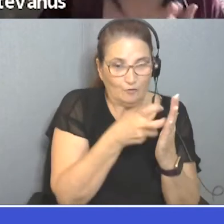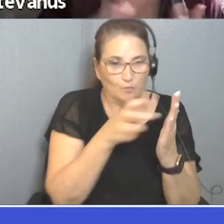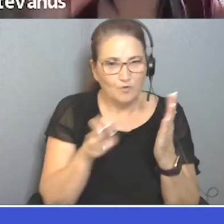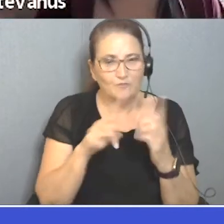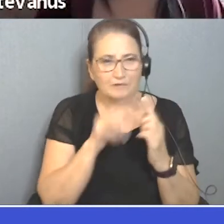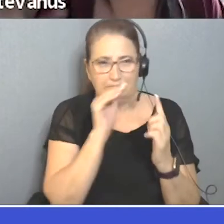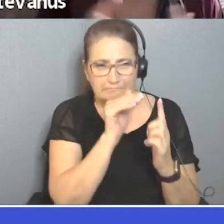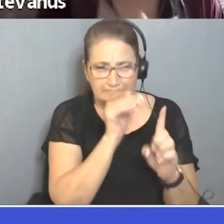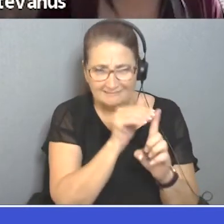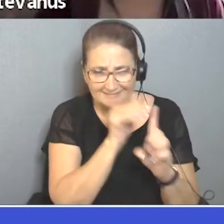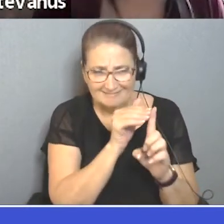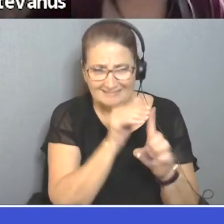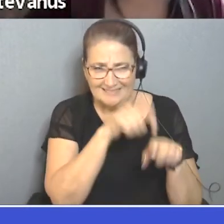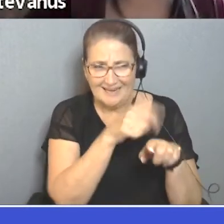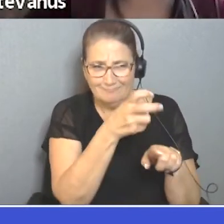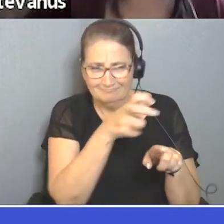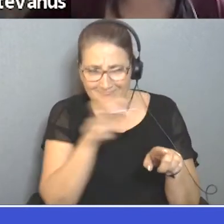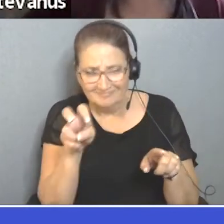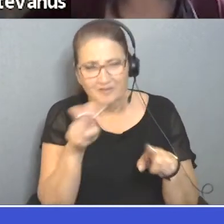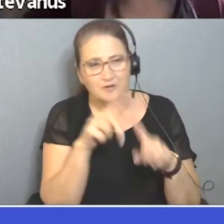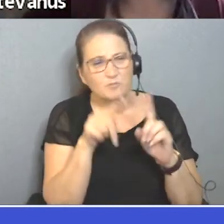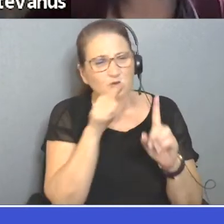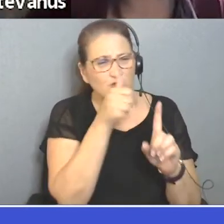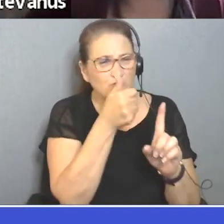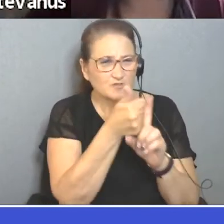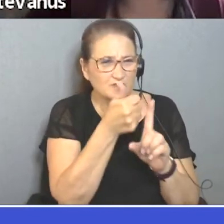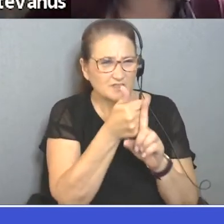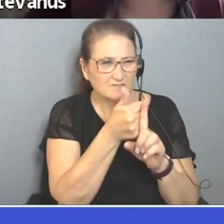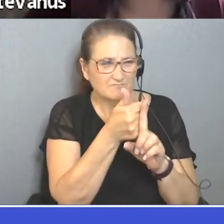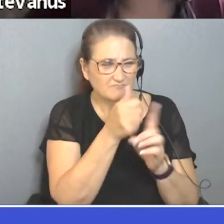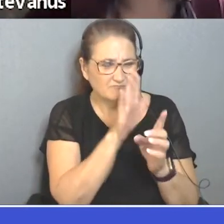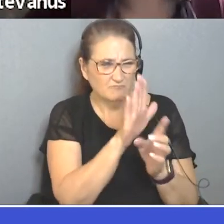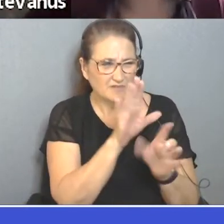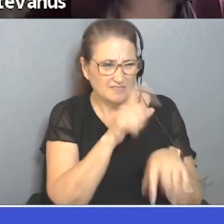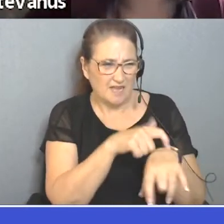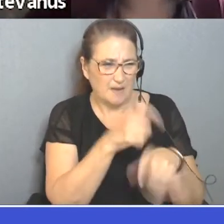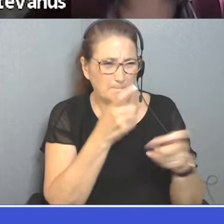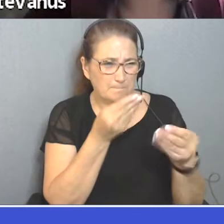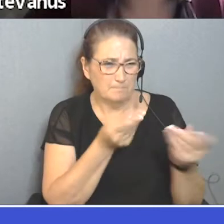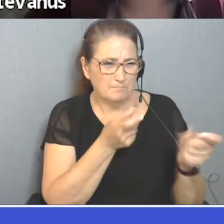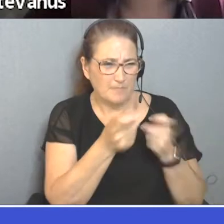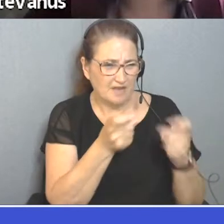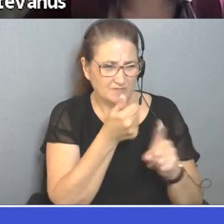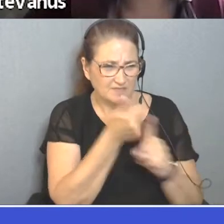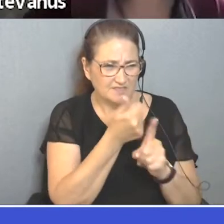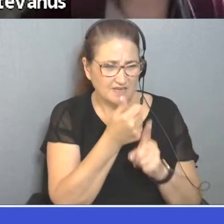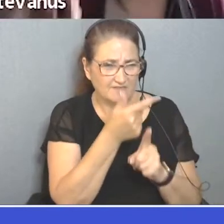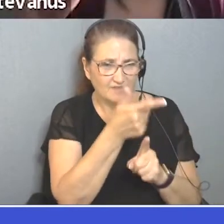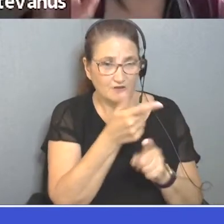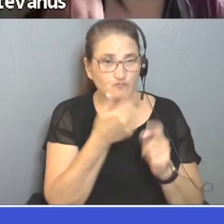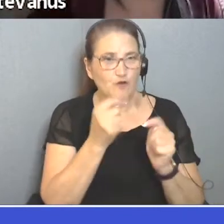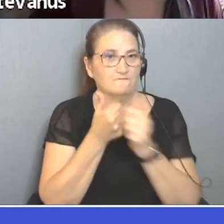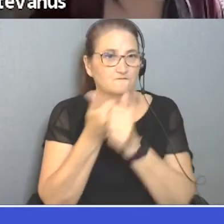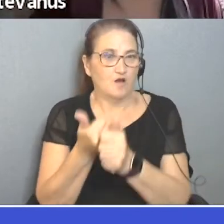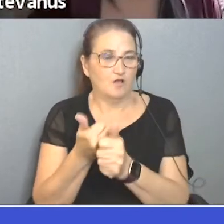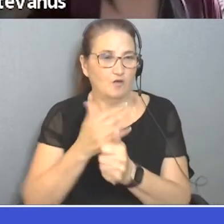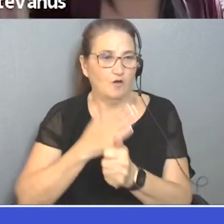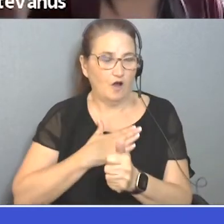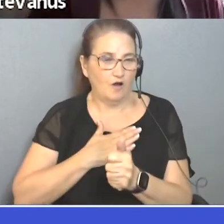might want to keep track of your own time as well. And keep up with the prompts if that feels comfortable.